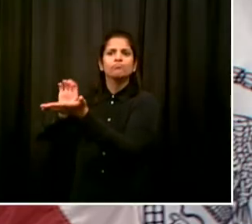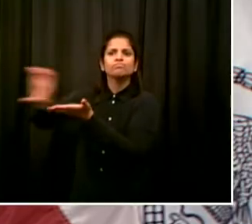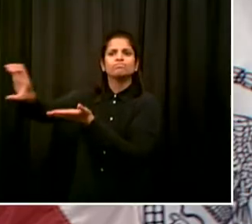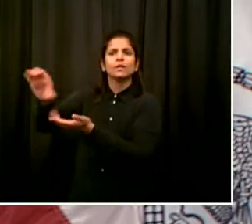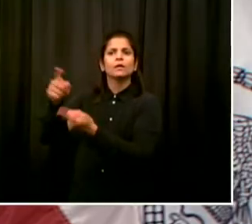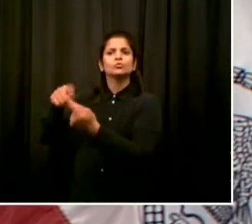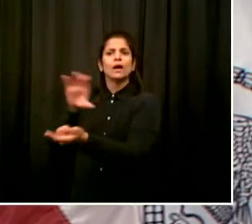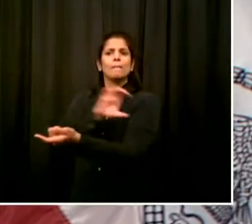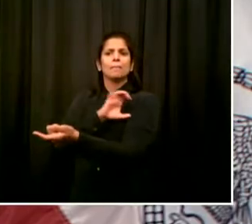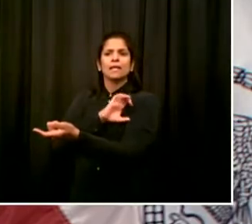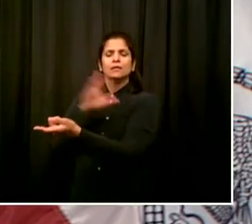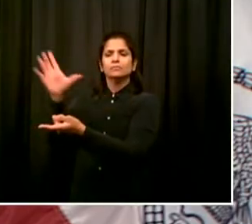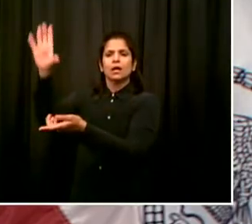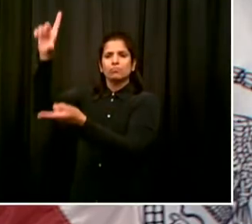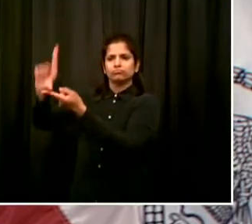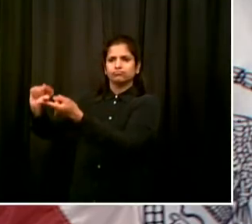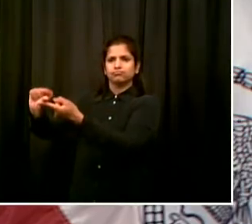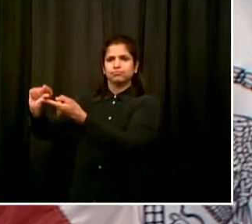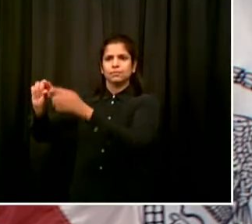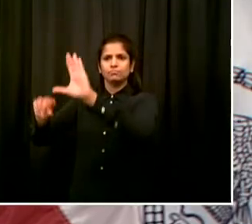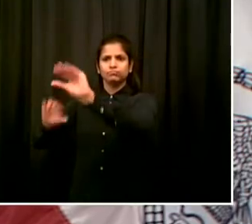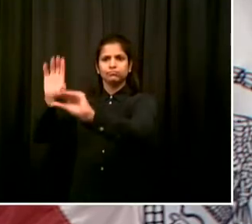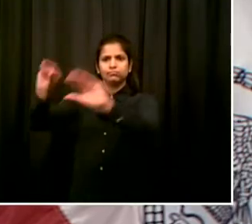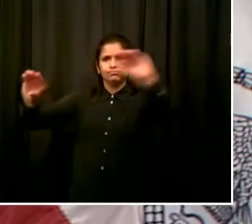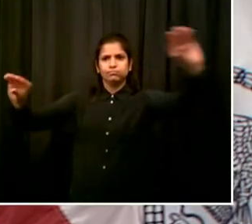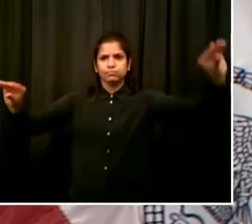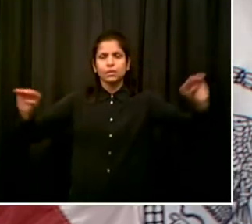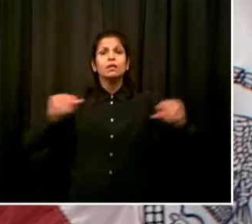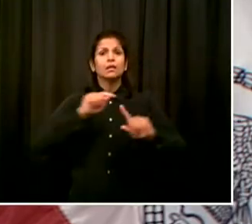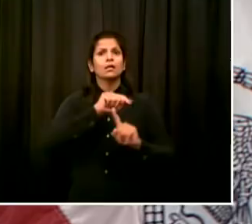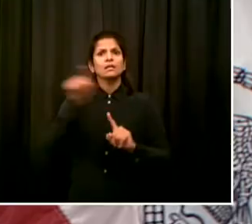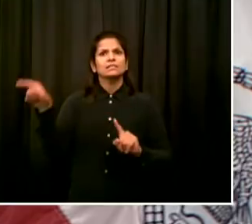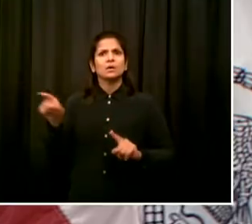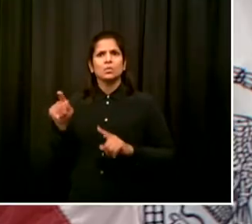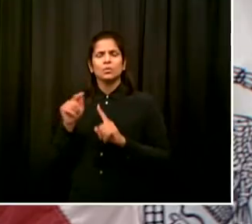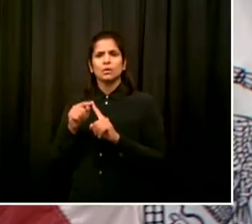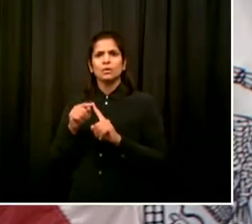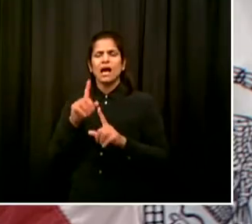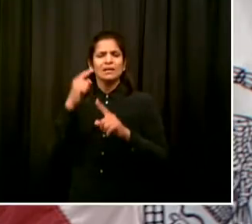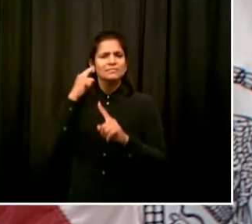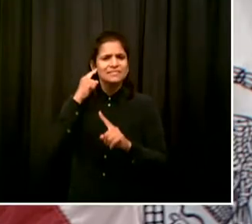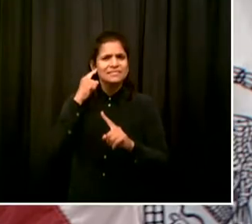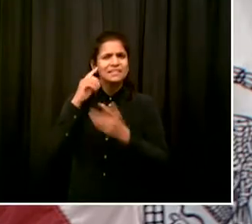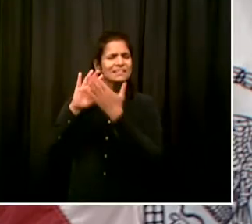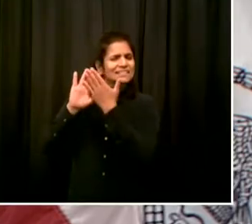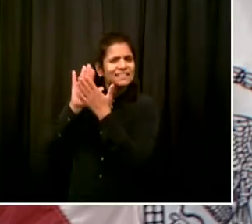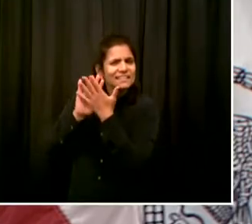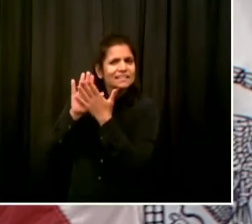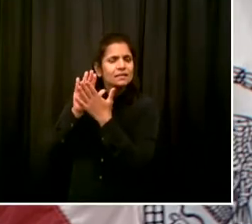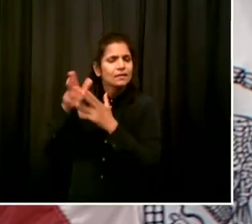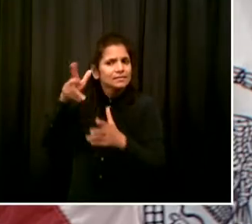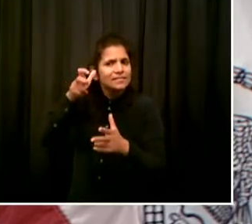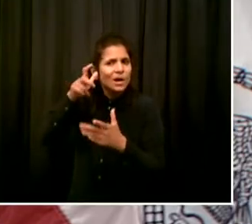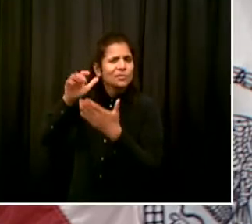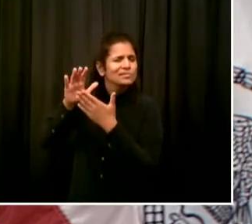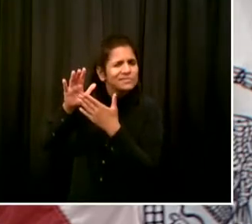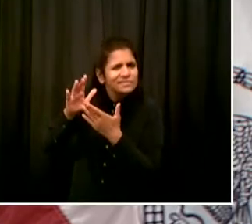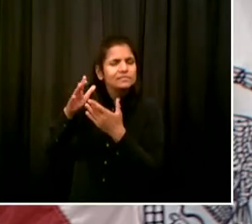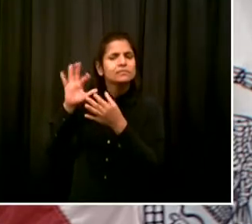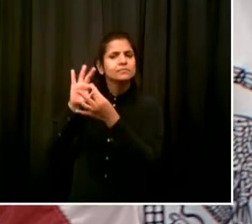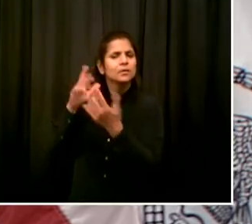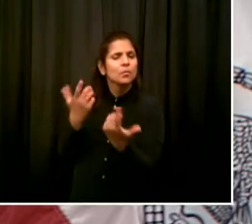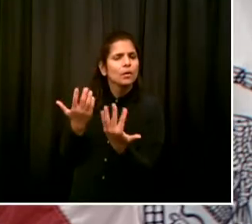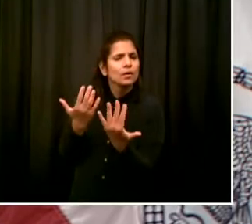ASK YOU WHY NOT